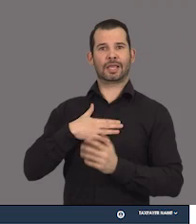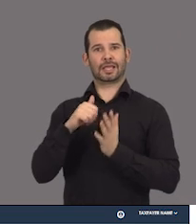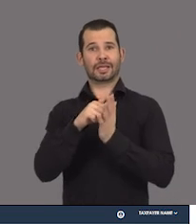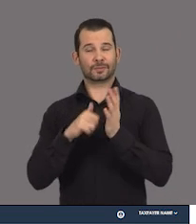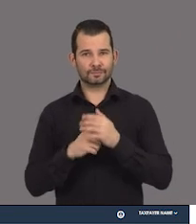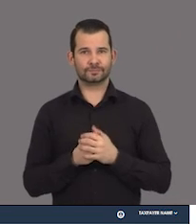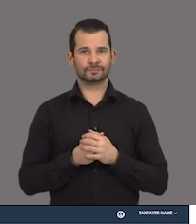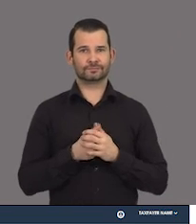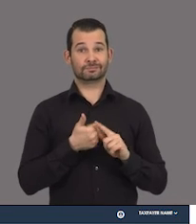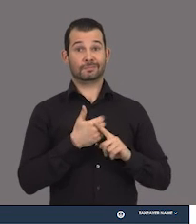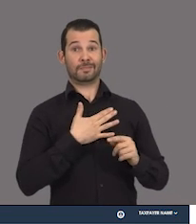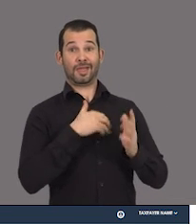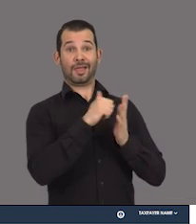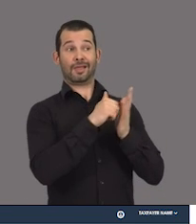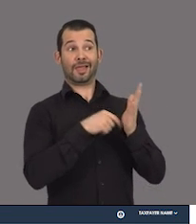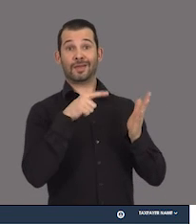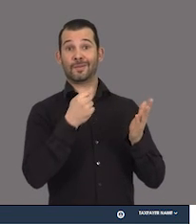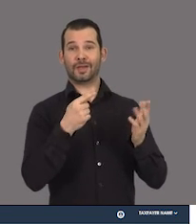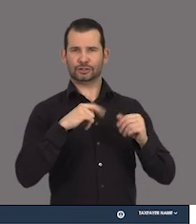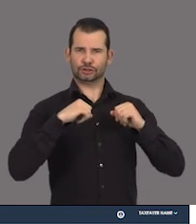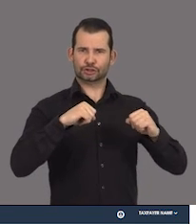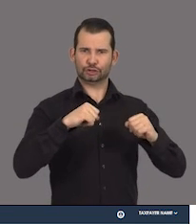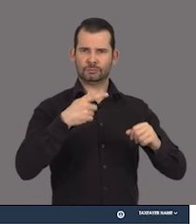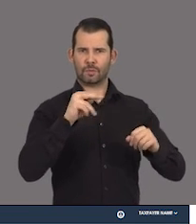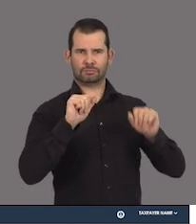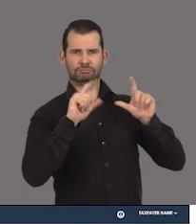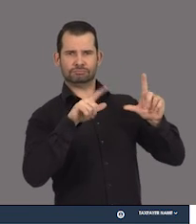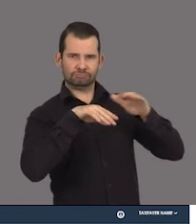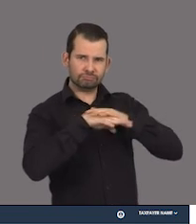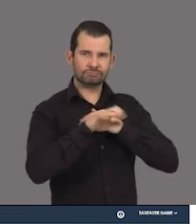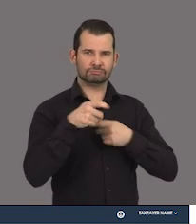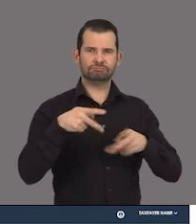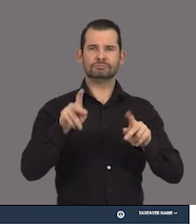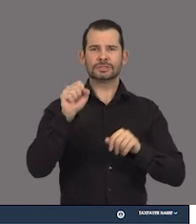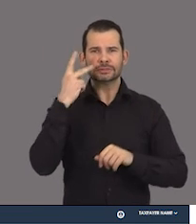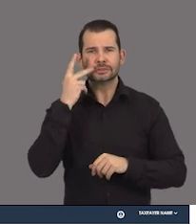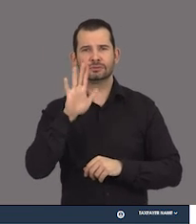My Account is a secure portal that lets you view your personal income tax and